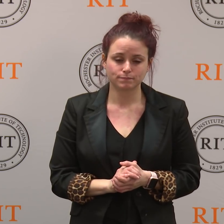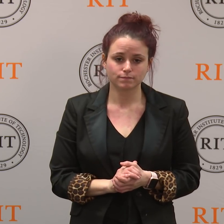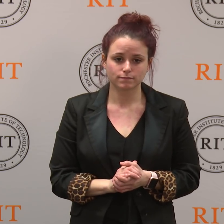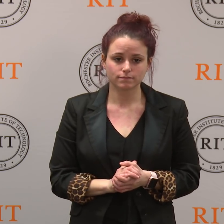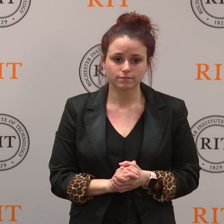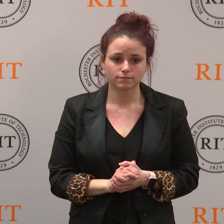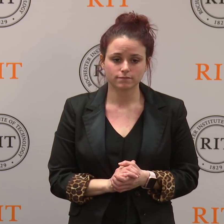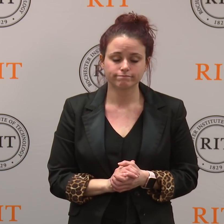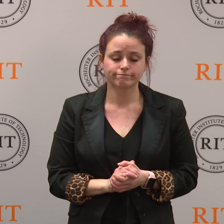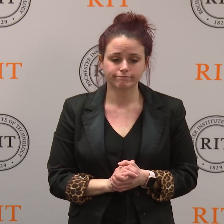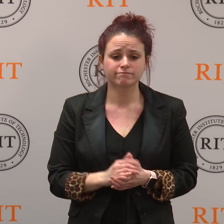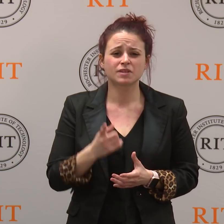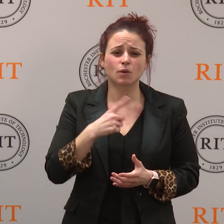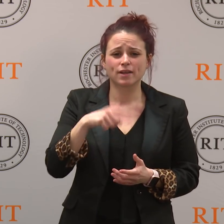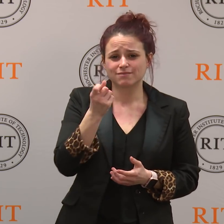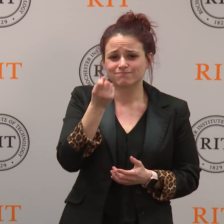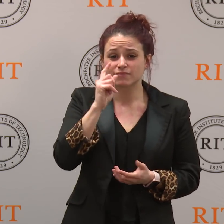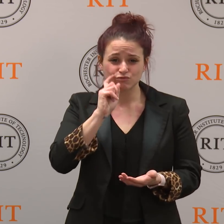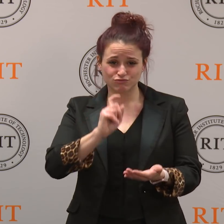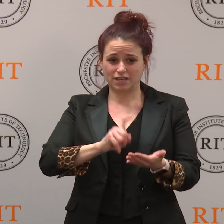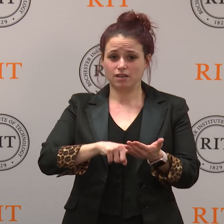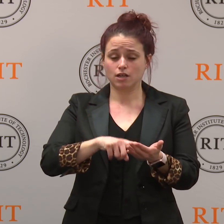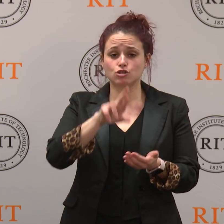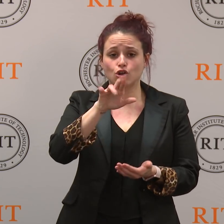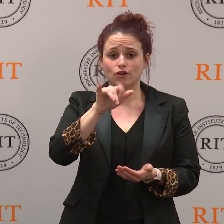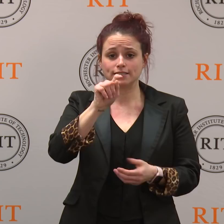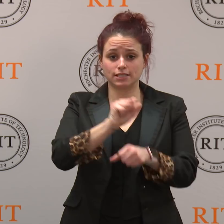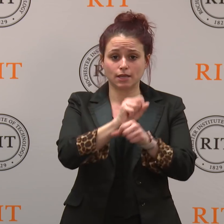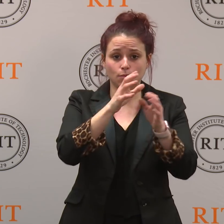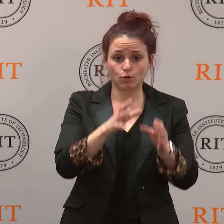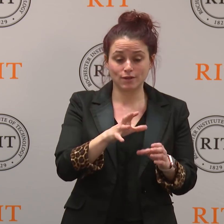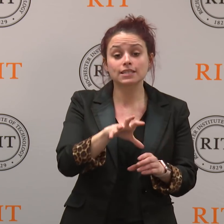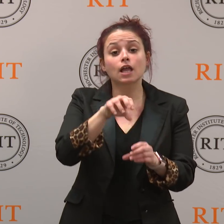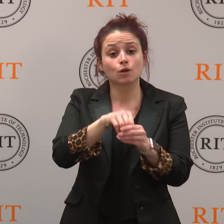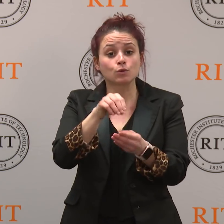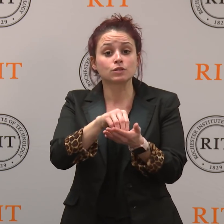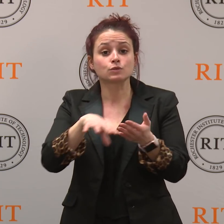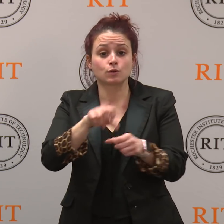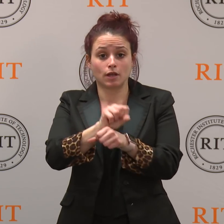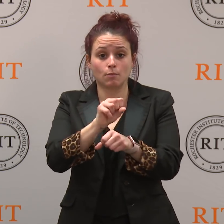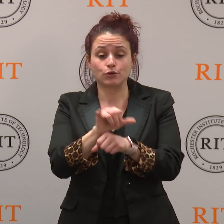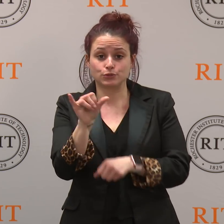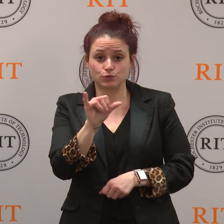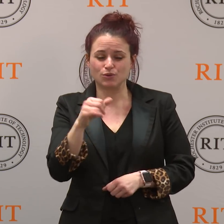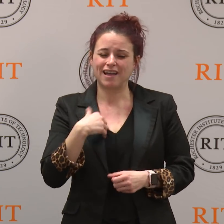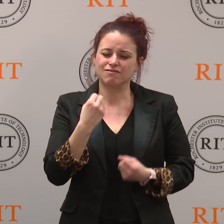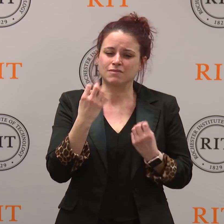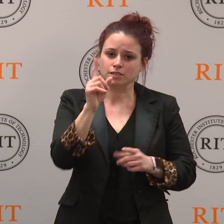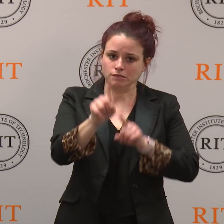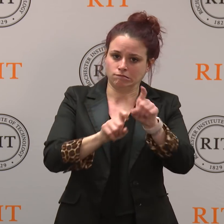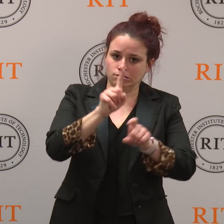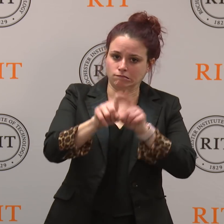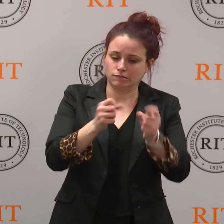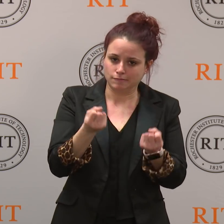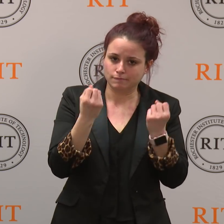We recognize that RIT employees — including our student employees — have many questions.